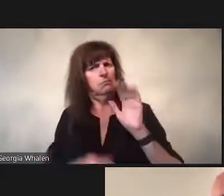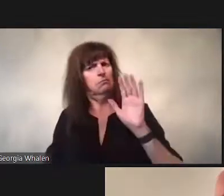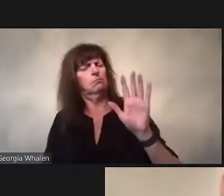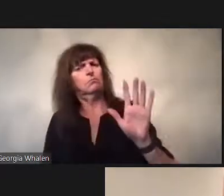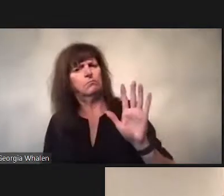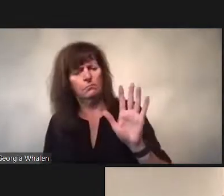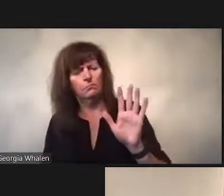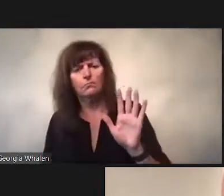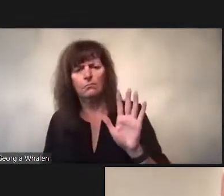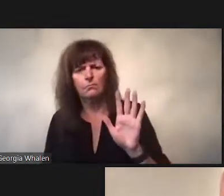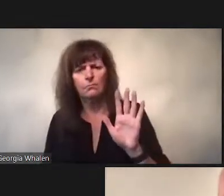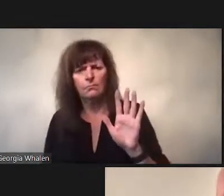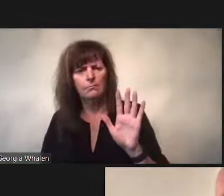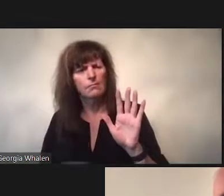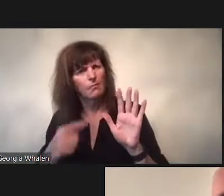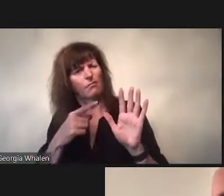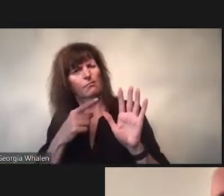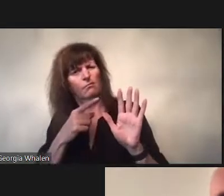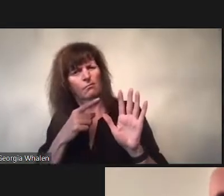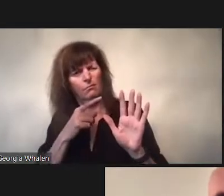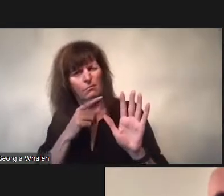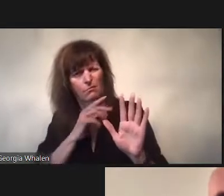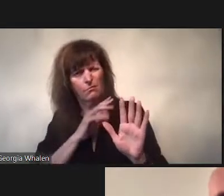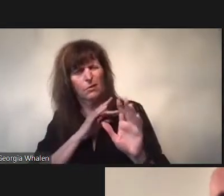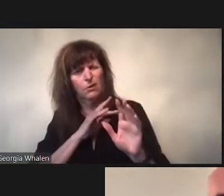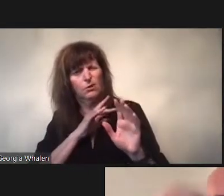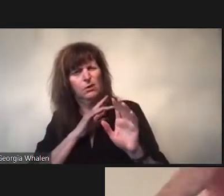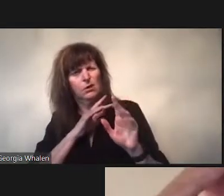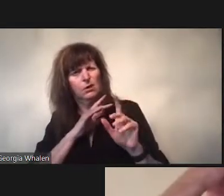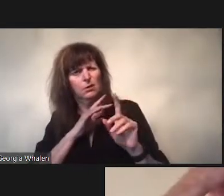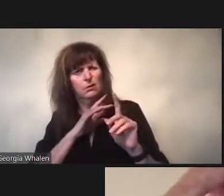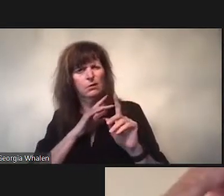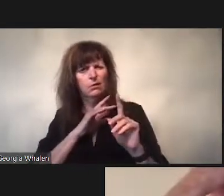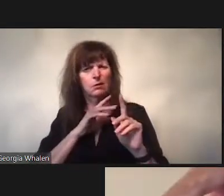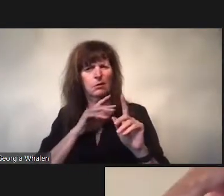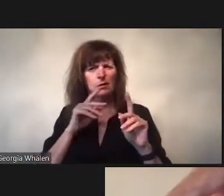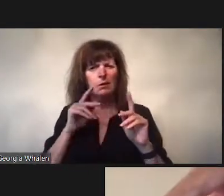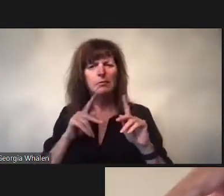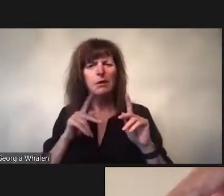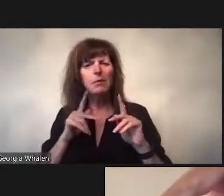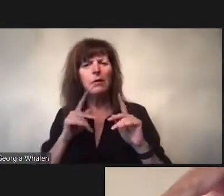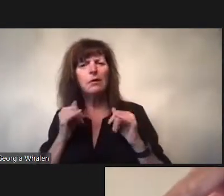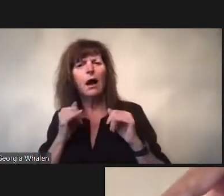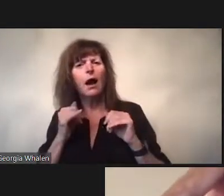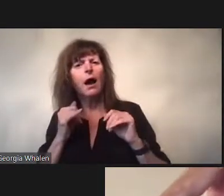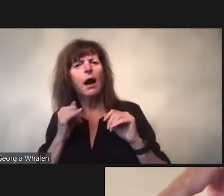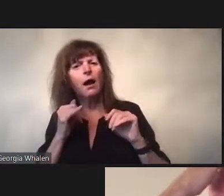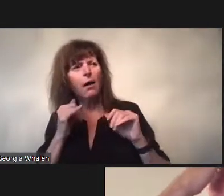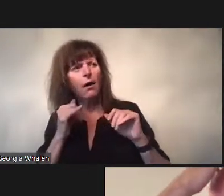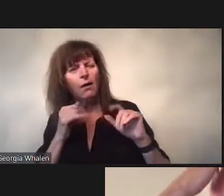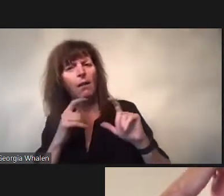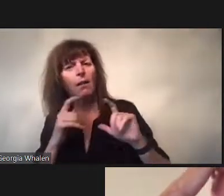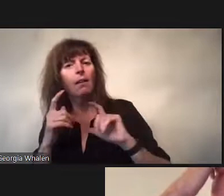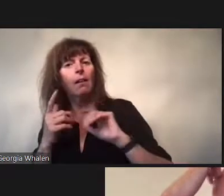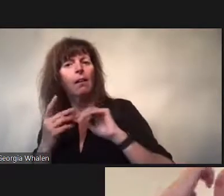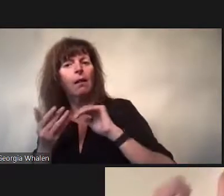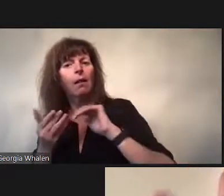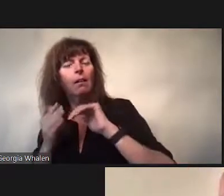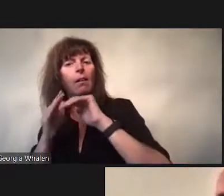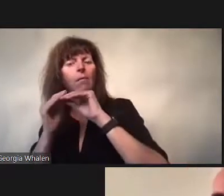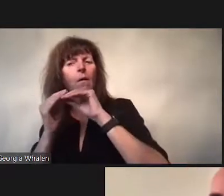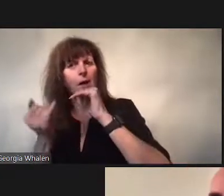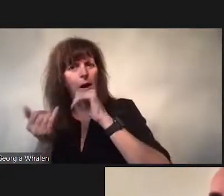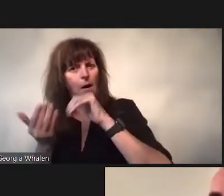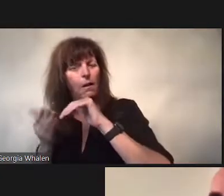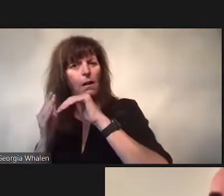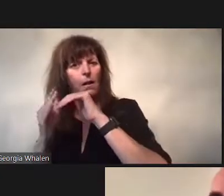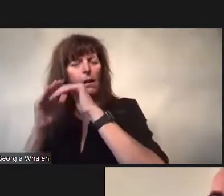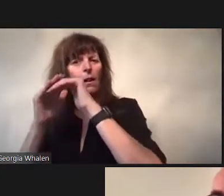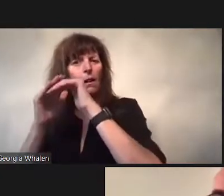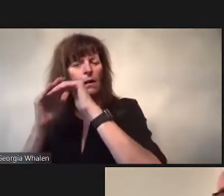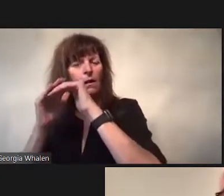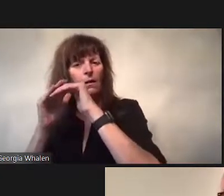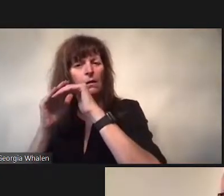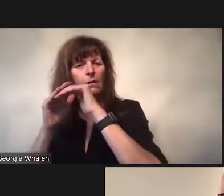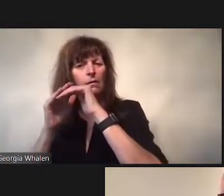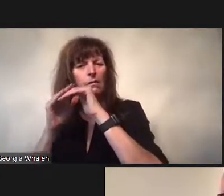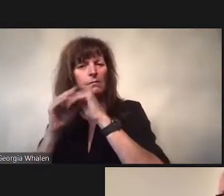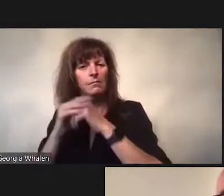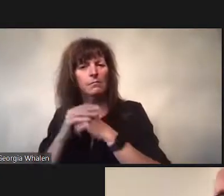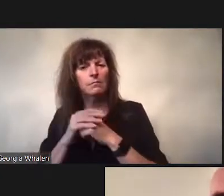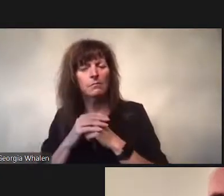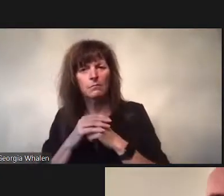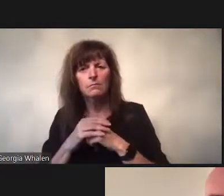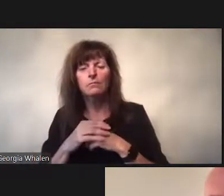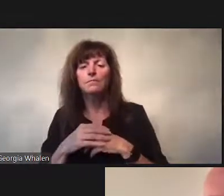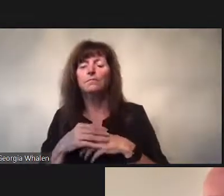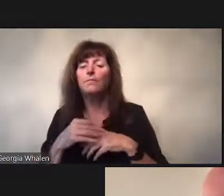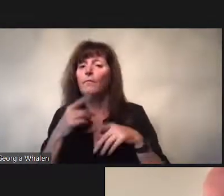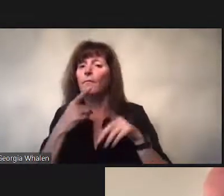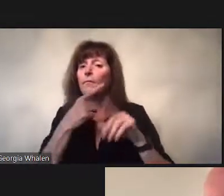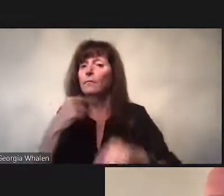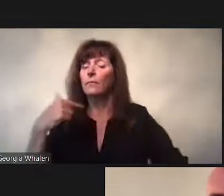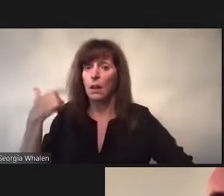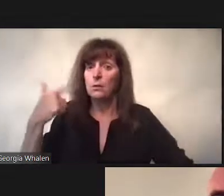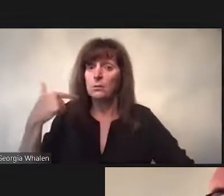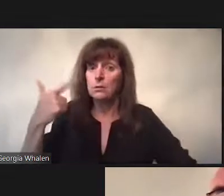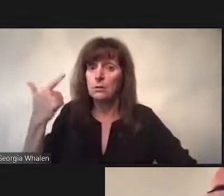For instance, who advocated for abstinence.